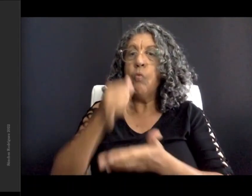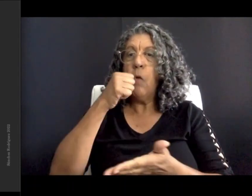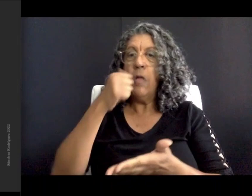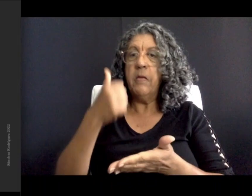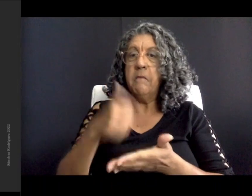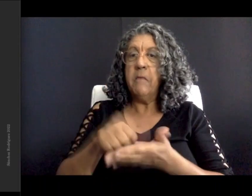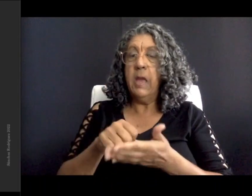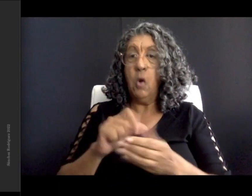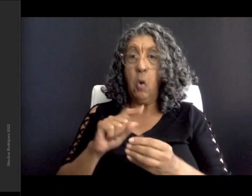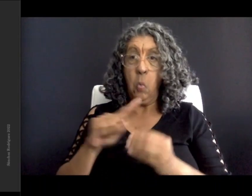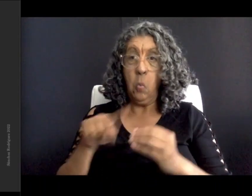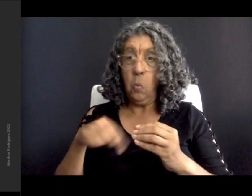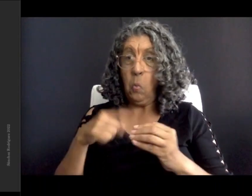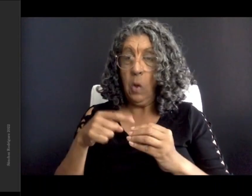You'll get this form through the mail.